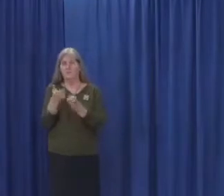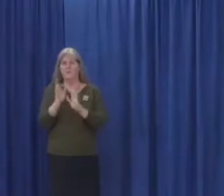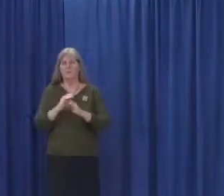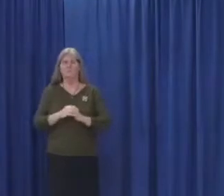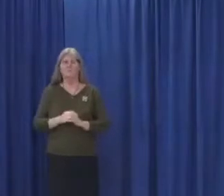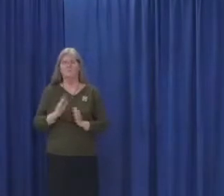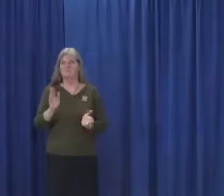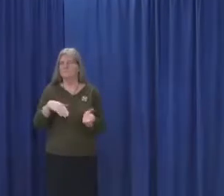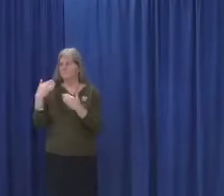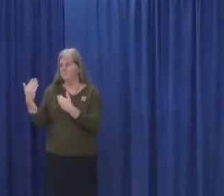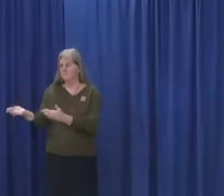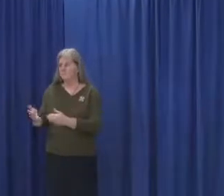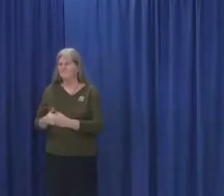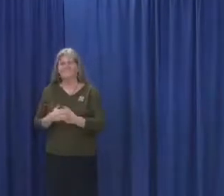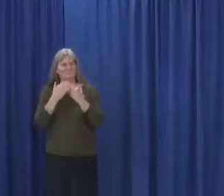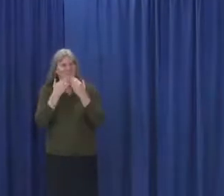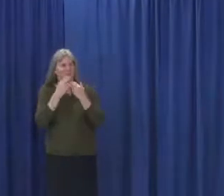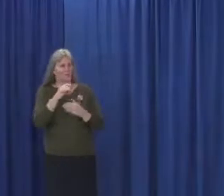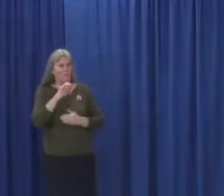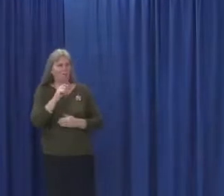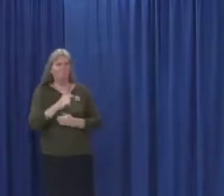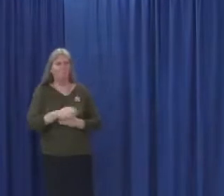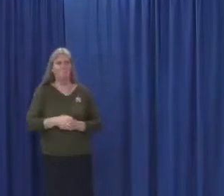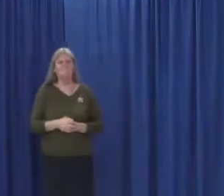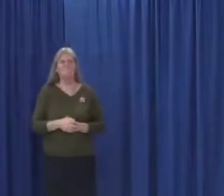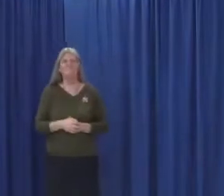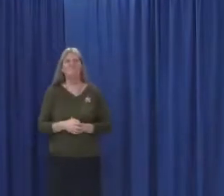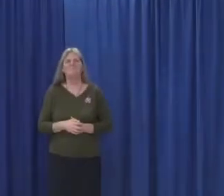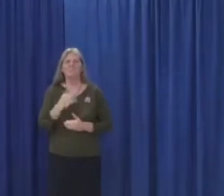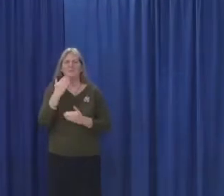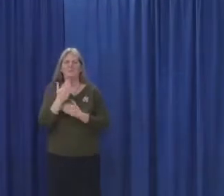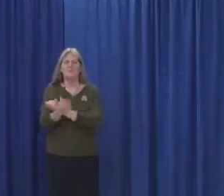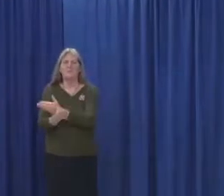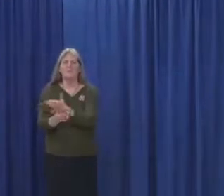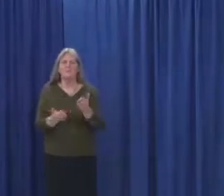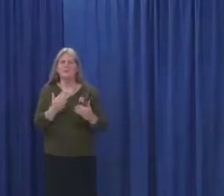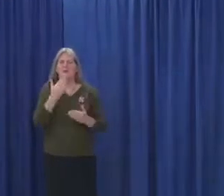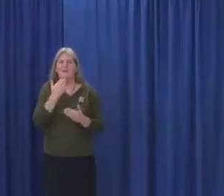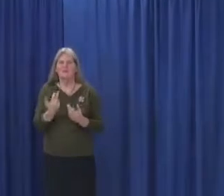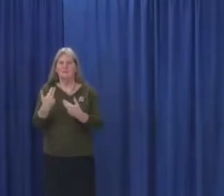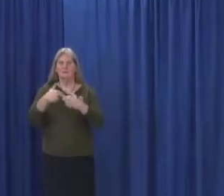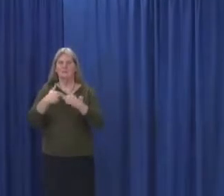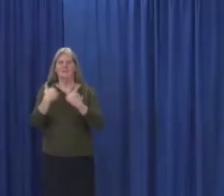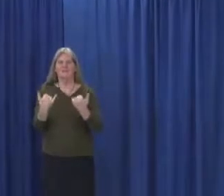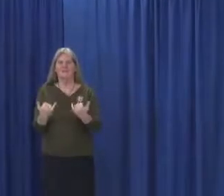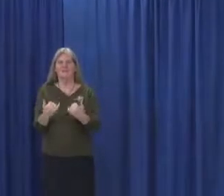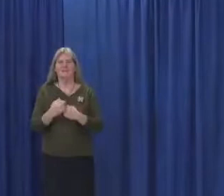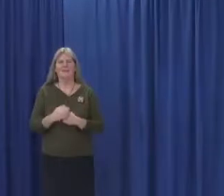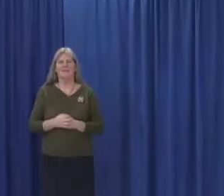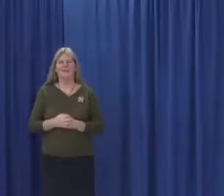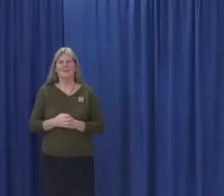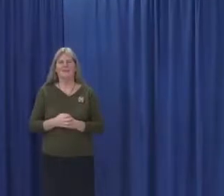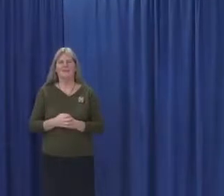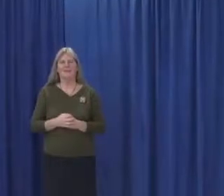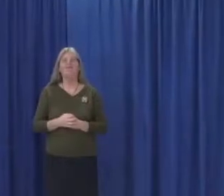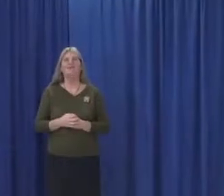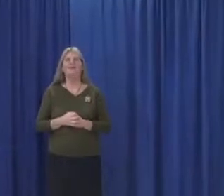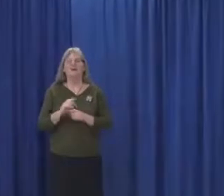name and you will have two questions. Premier silver? Thank you for joining us virtually on the traditional